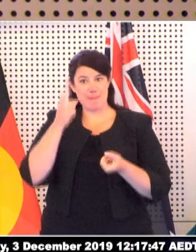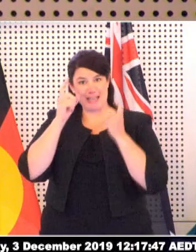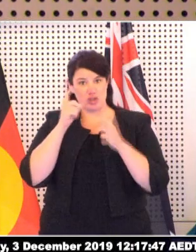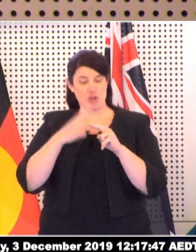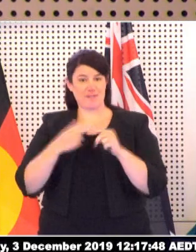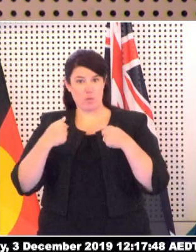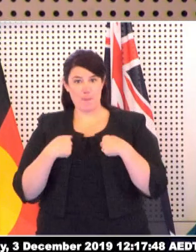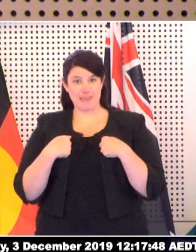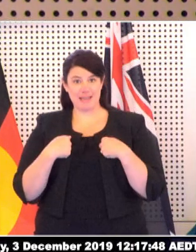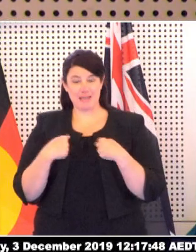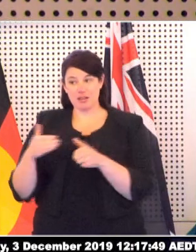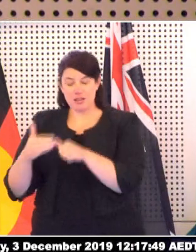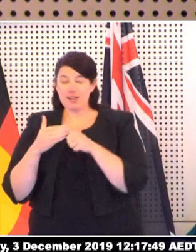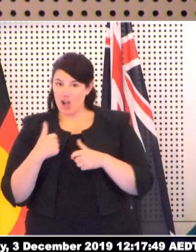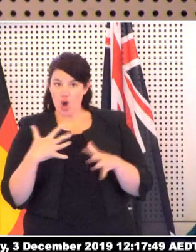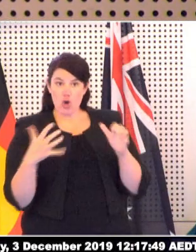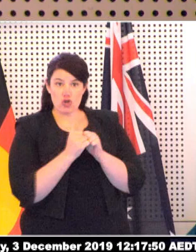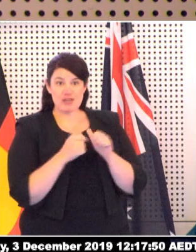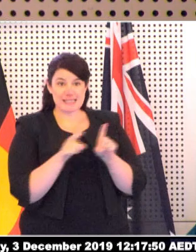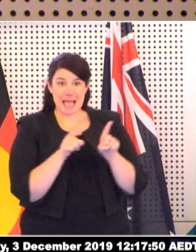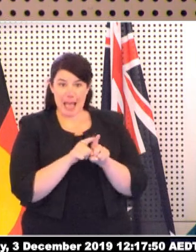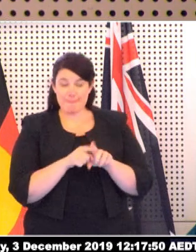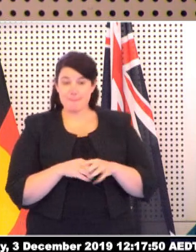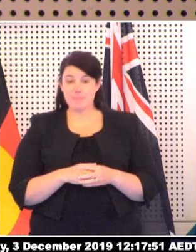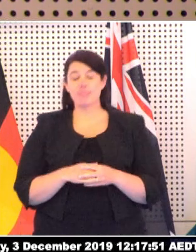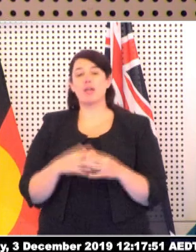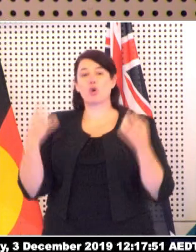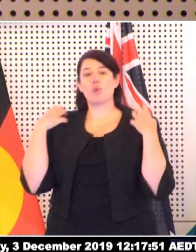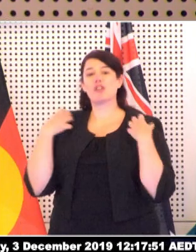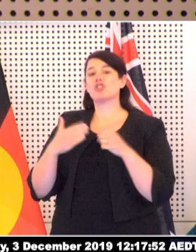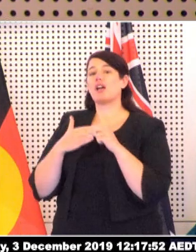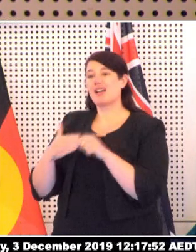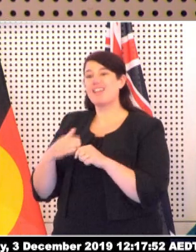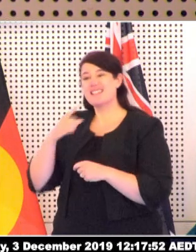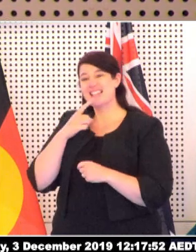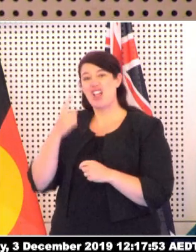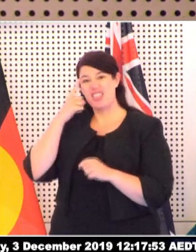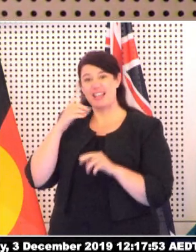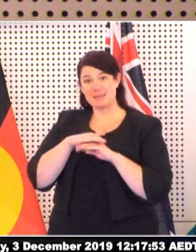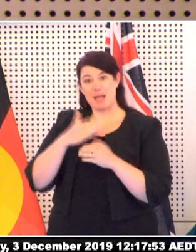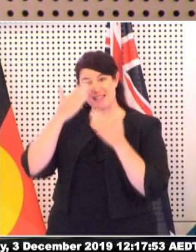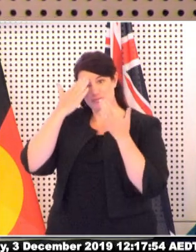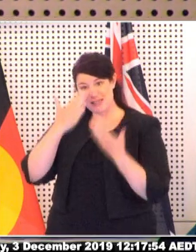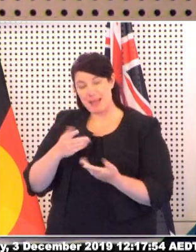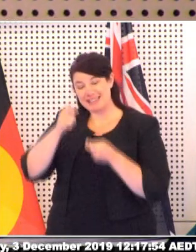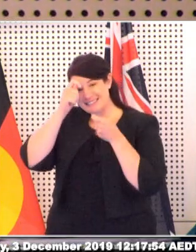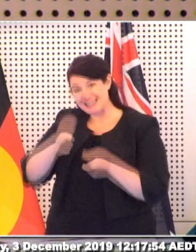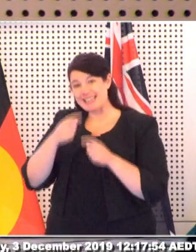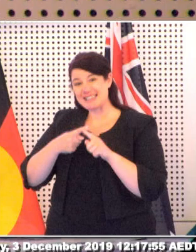So really the problem is about dignity, respect and attitudinal change, partly, isn’t it?